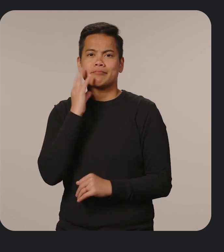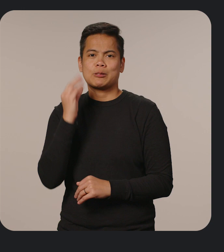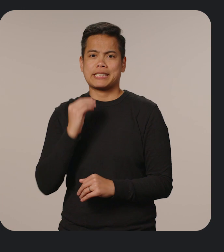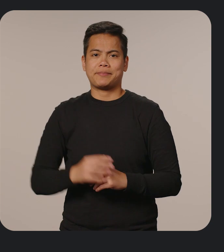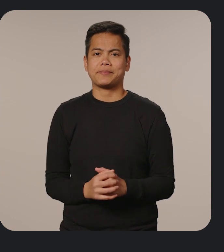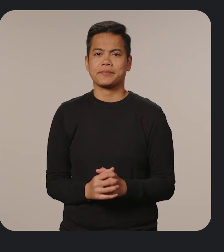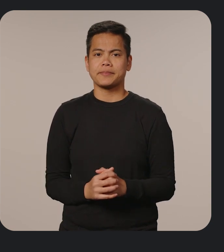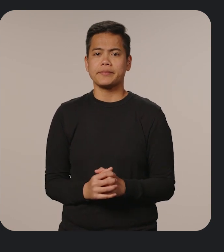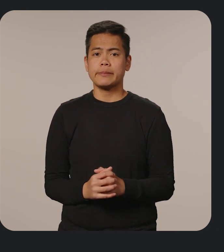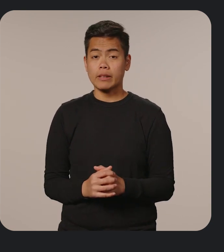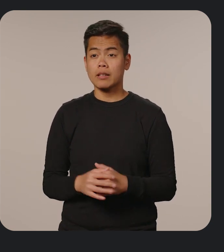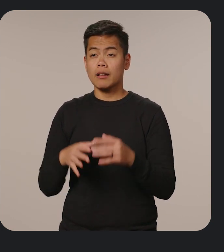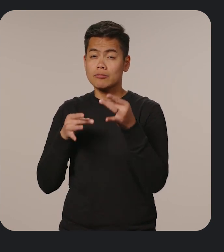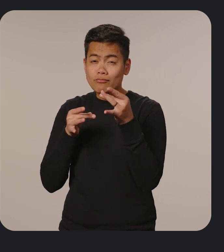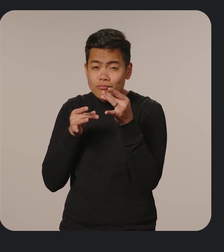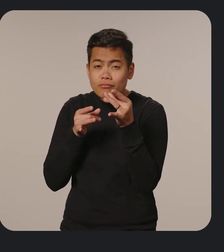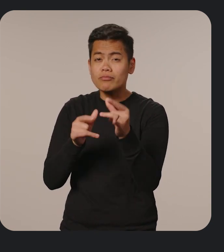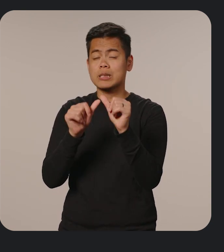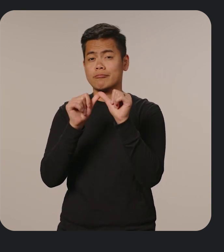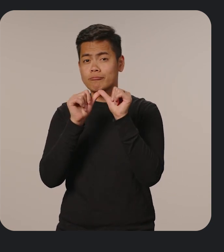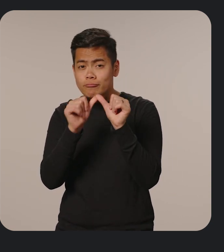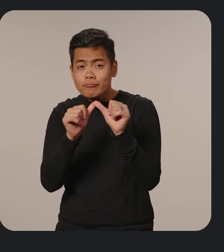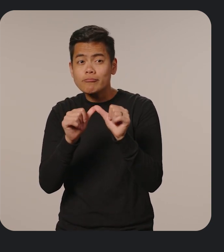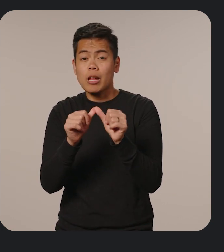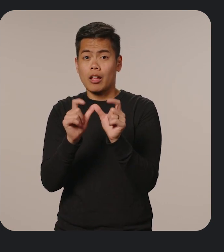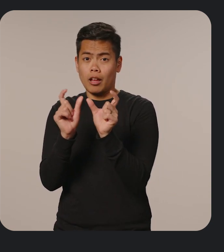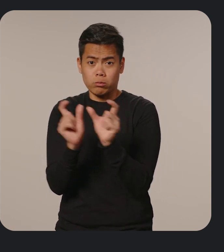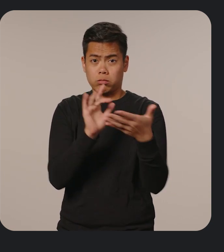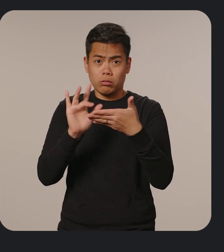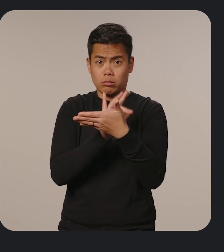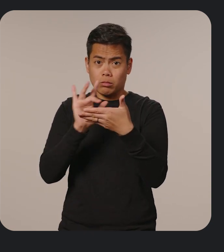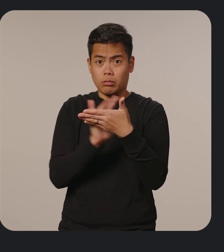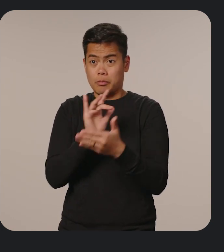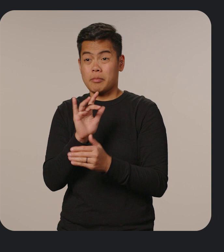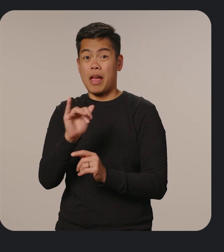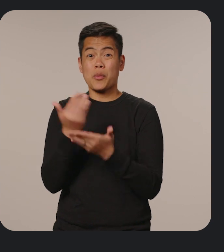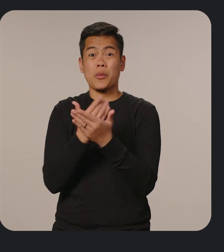helps you deliver spirited UI. Color is inseparable from identity.